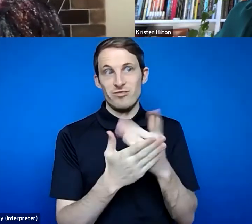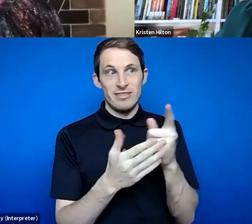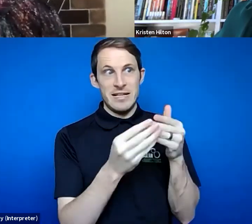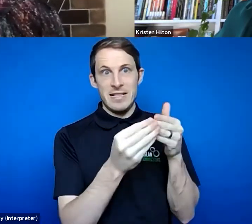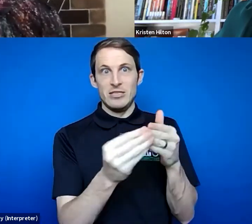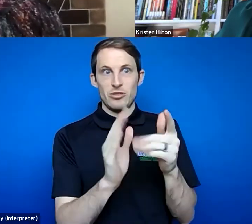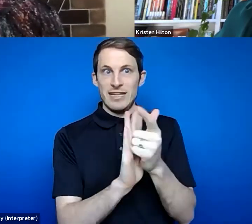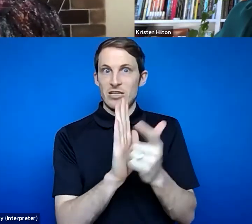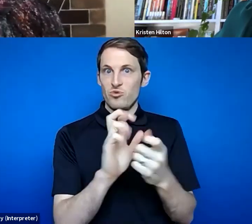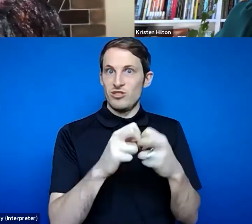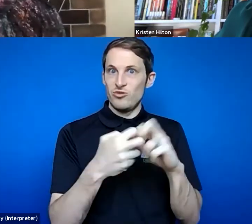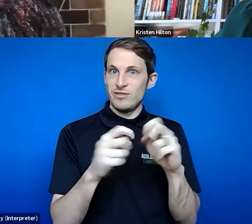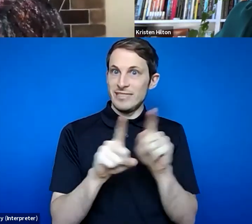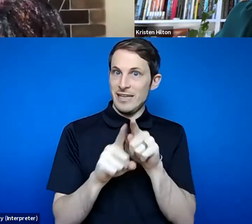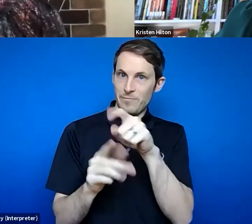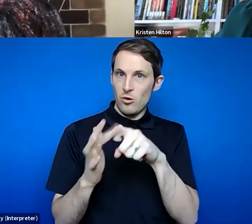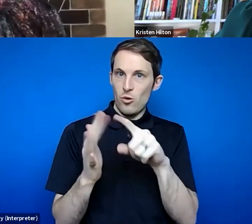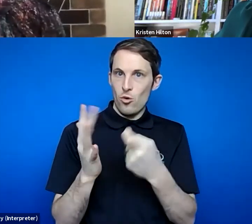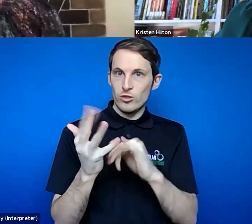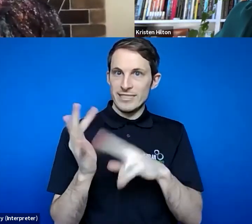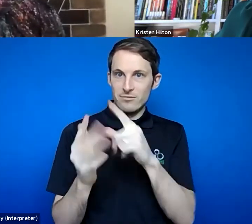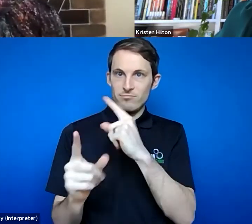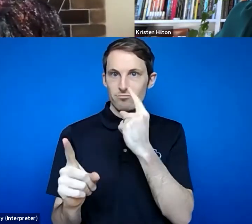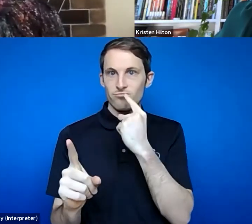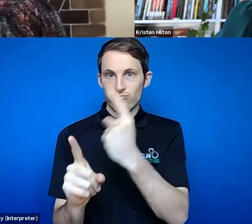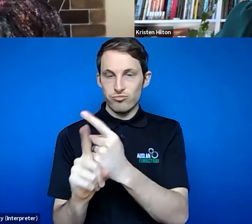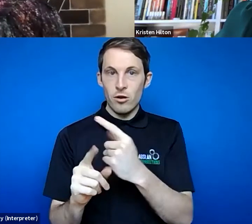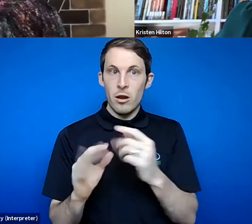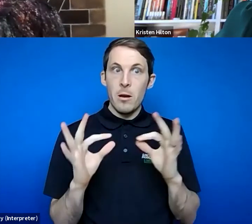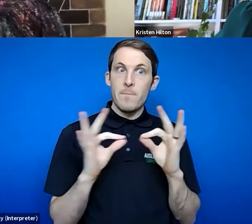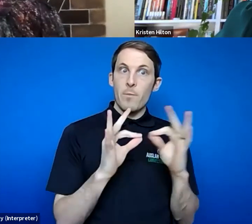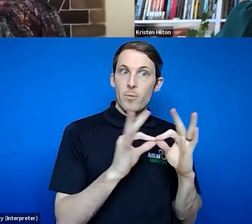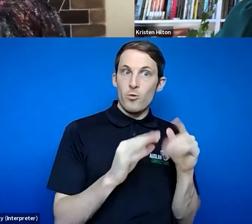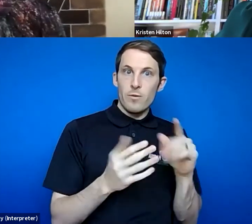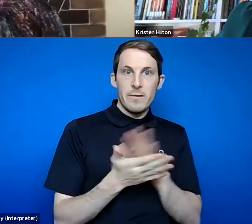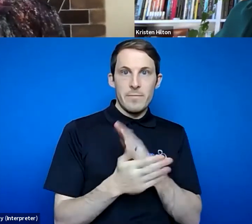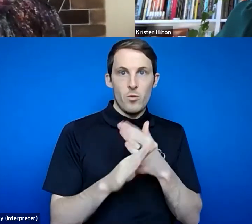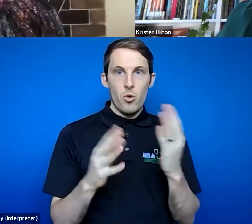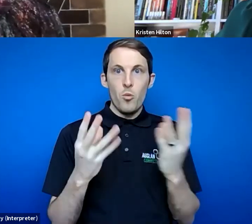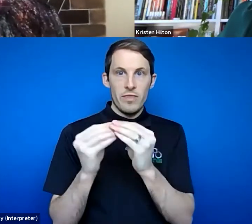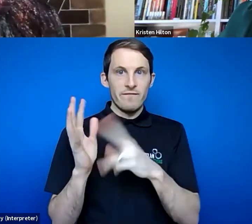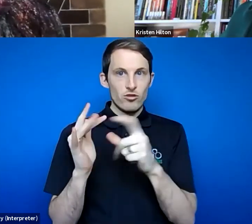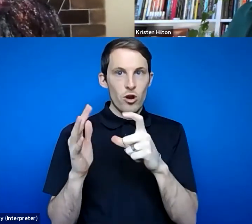highlighted. Beyond Blue was very pleased to work with the Victorian Equal Opportunity and Human Rights Commission on the travel insurance